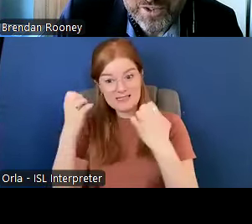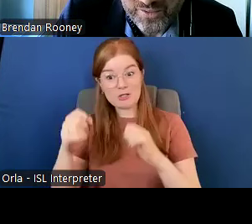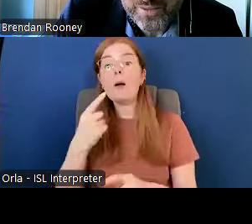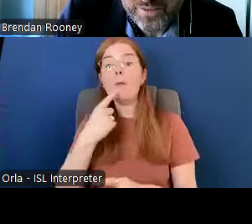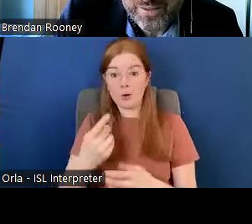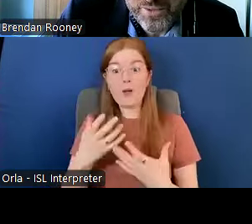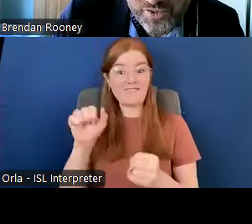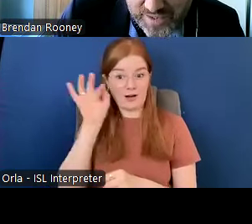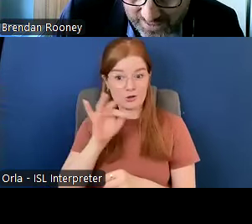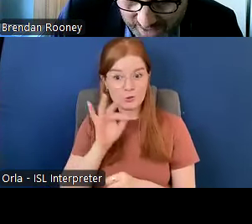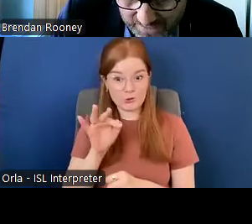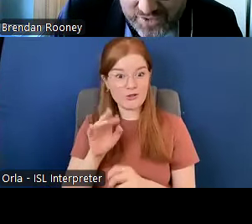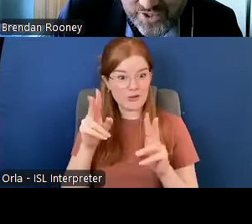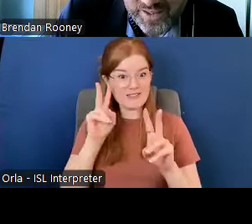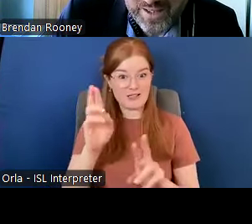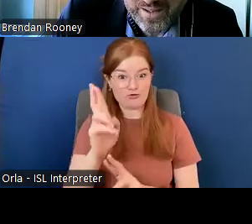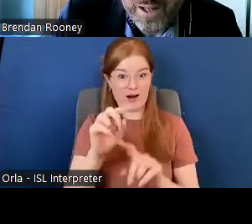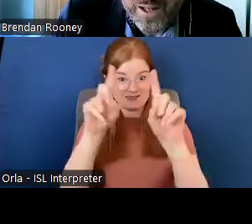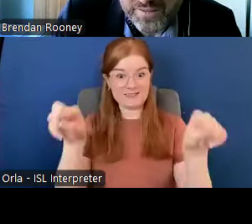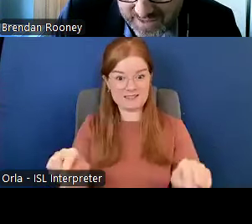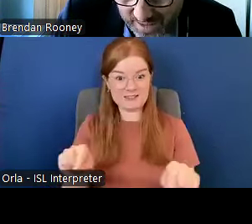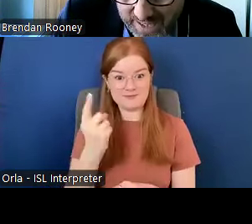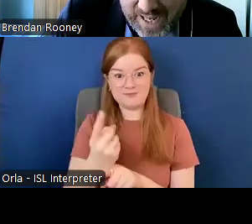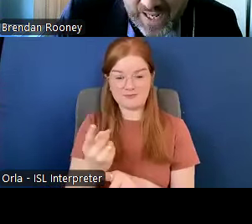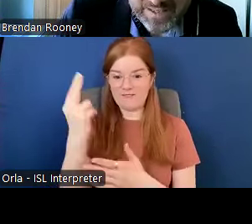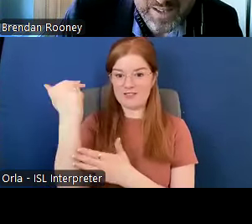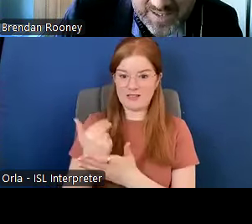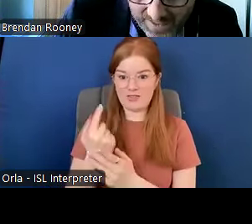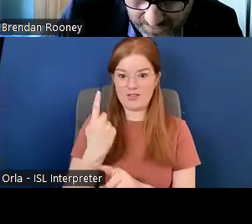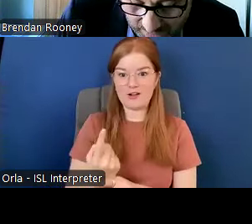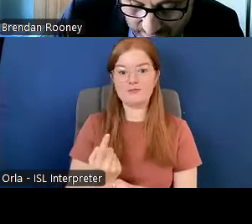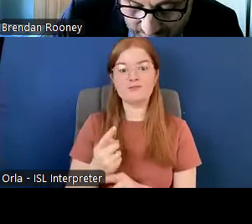cartoon, which you see on the right of your screen here, of the design, and several